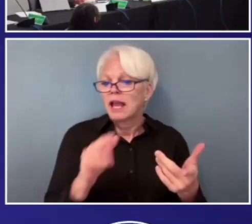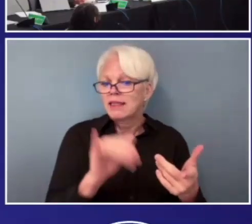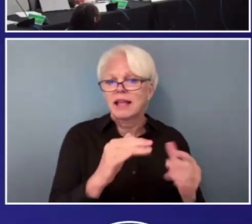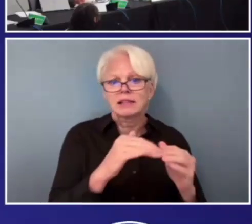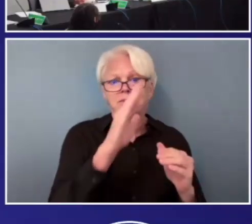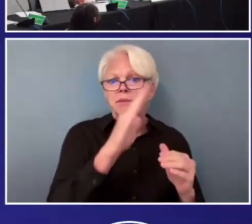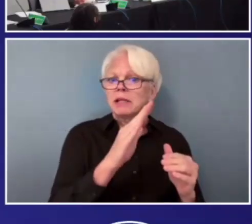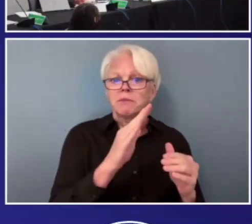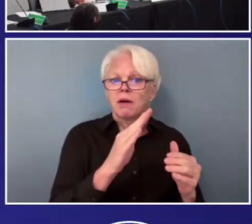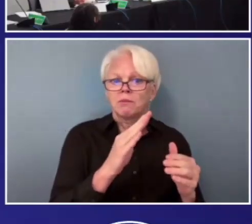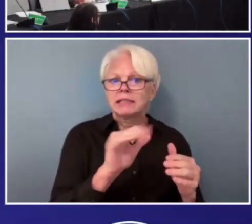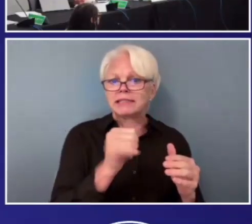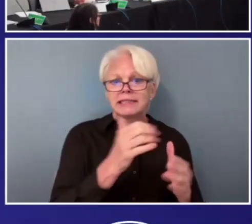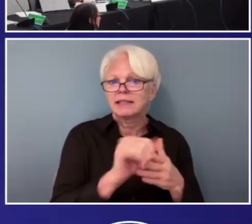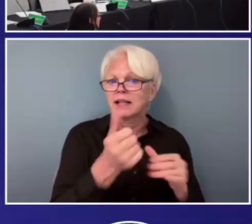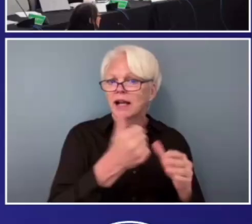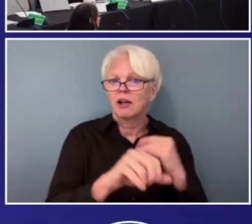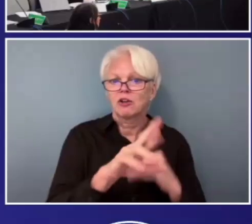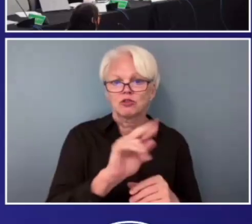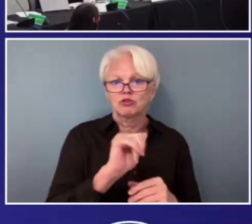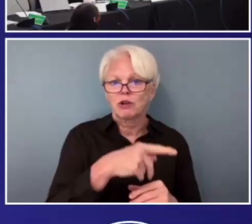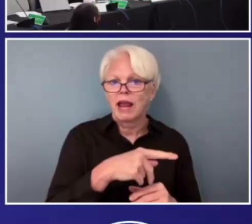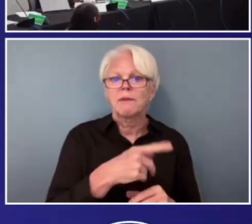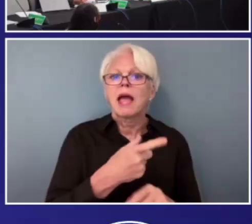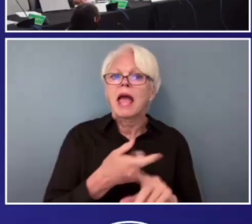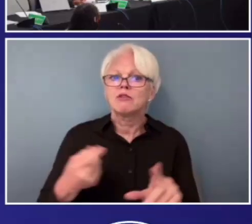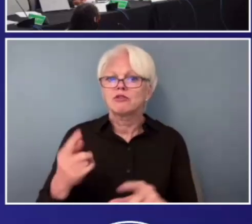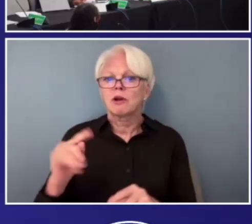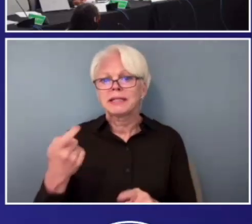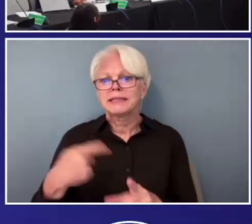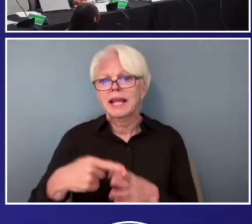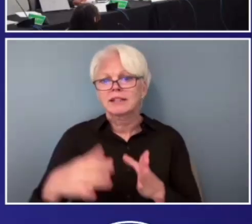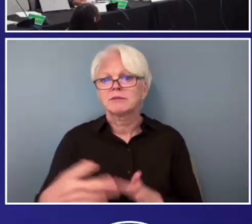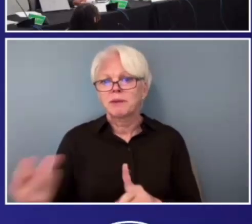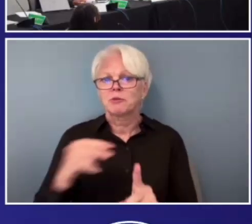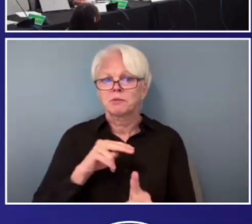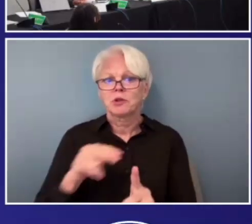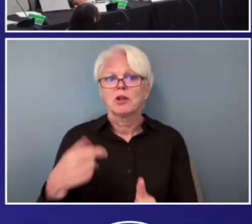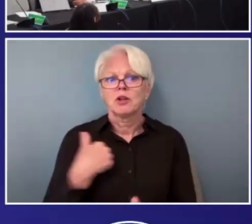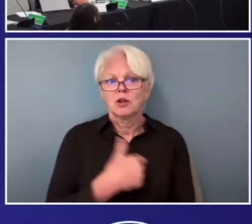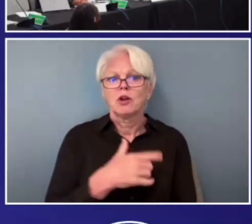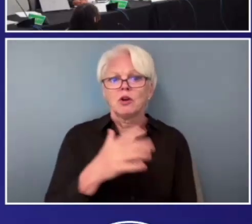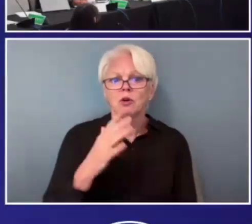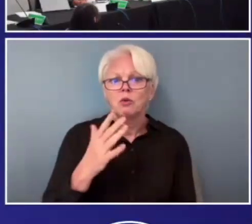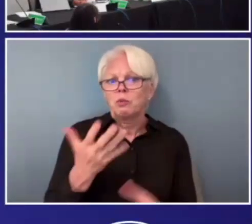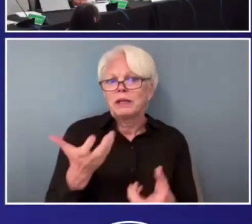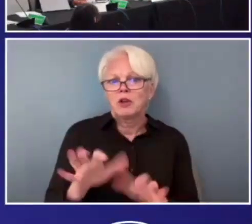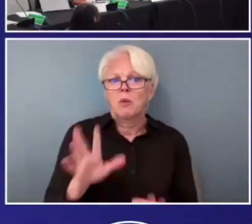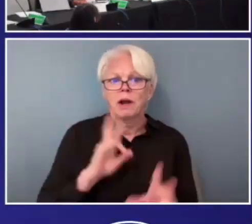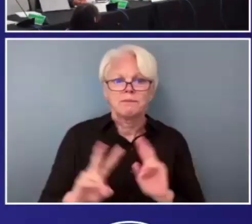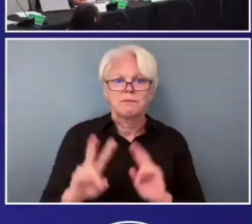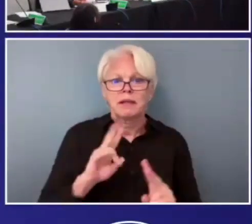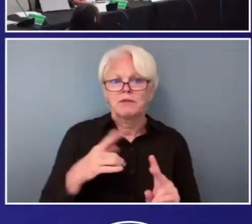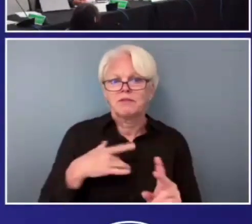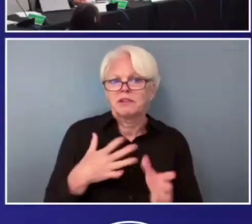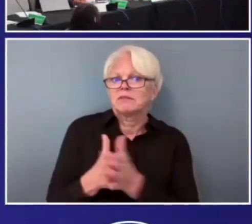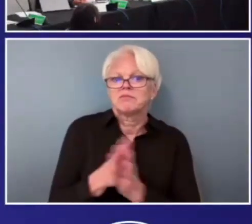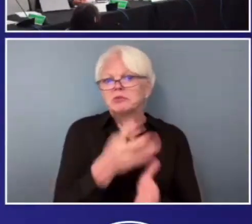And then I think also just from a taxpayer perspective, we would not want people to be incentivized to go into RAP over the Tiered